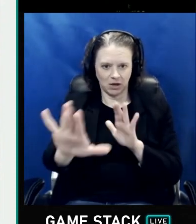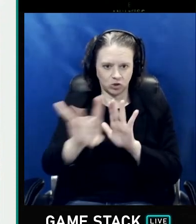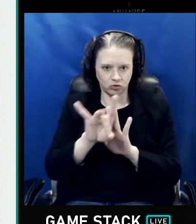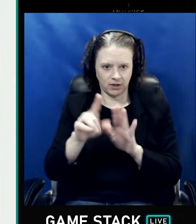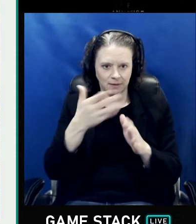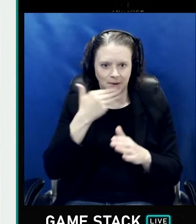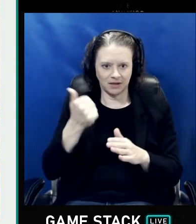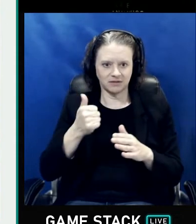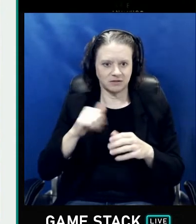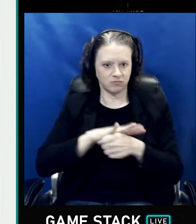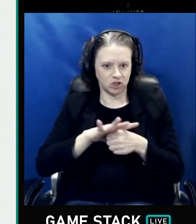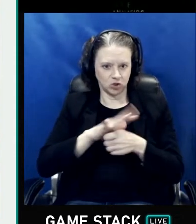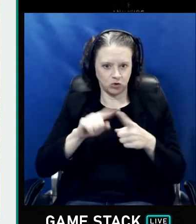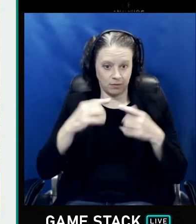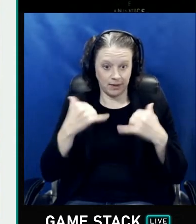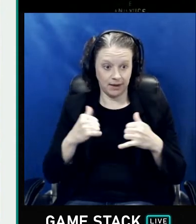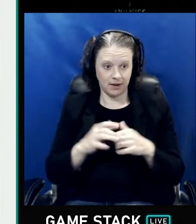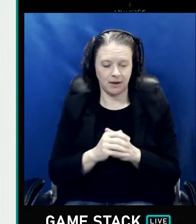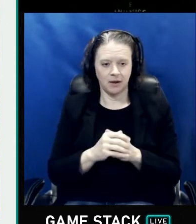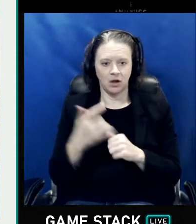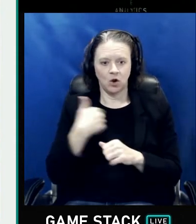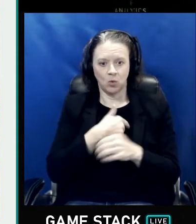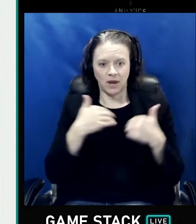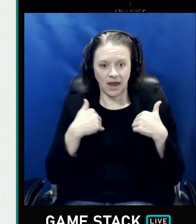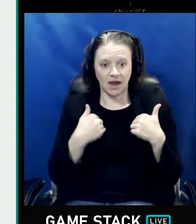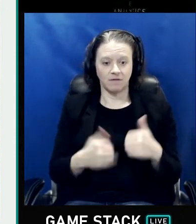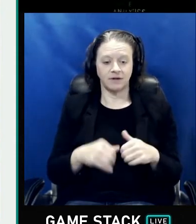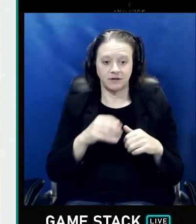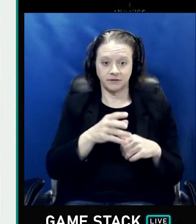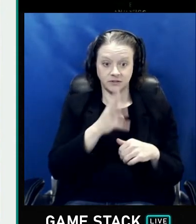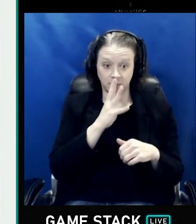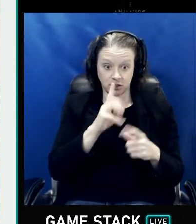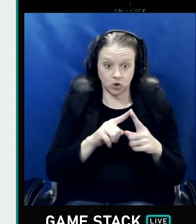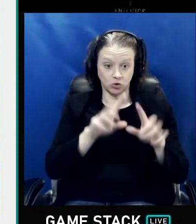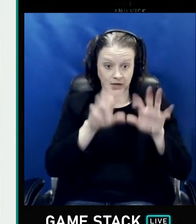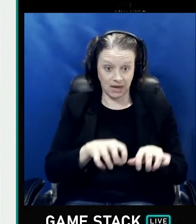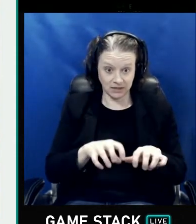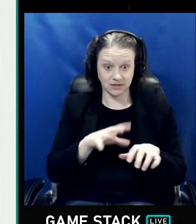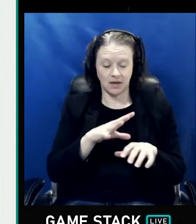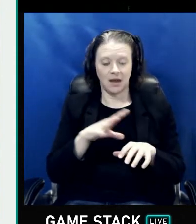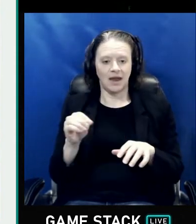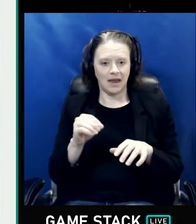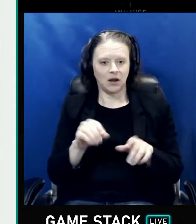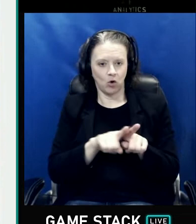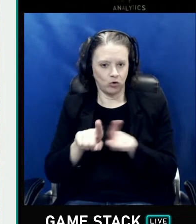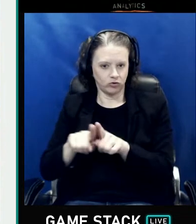This is our gaming for everyone. This is where you can really broaden your reach and